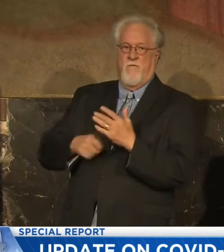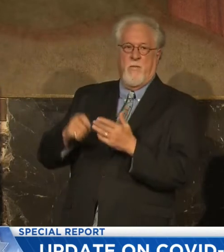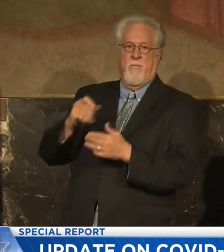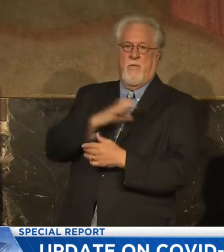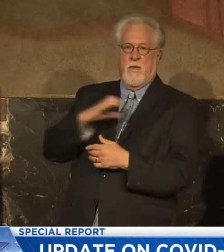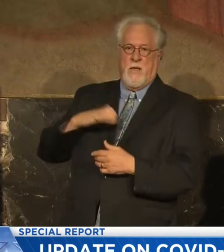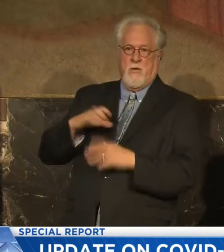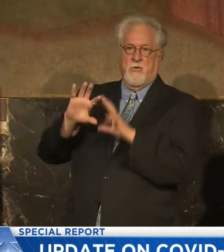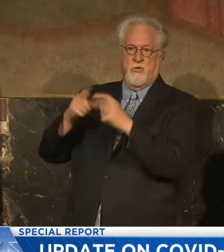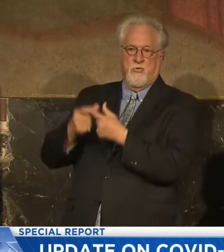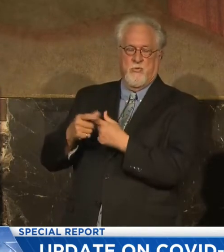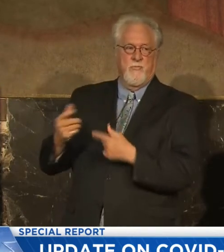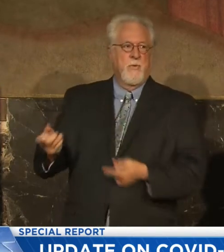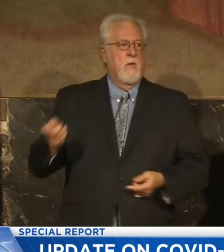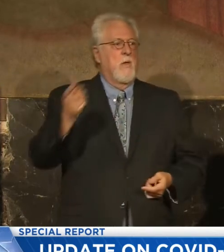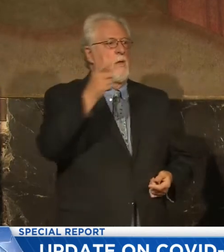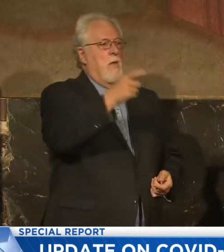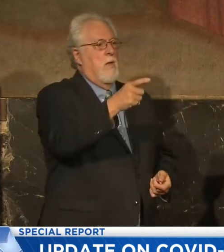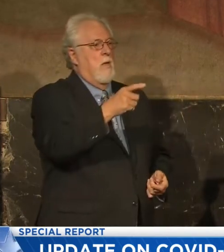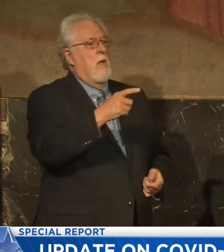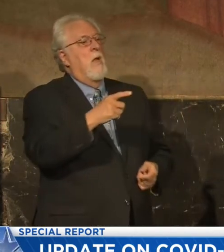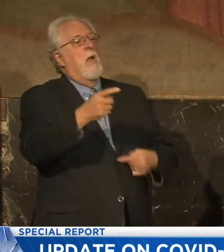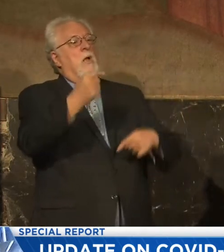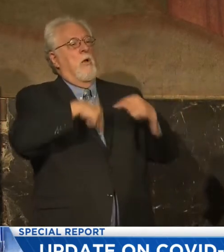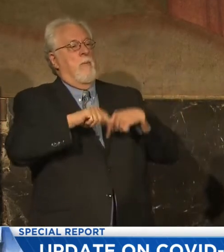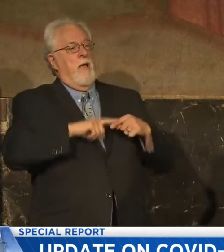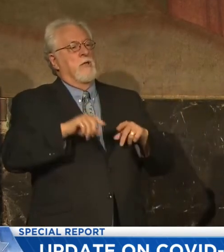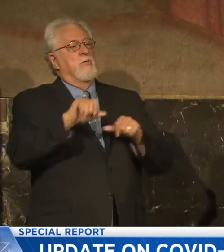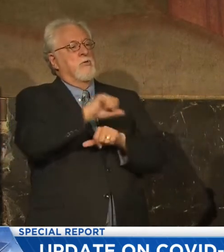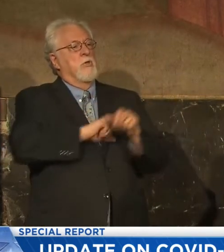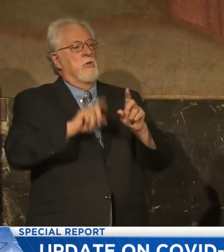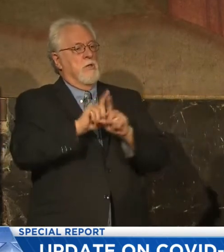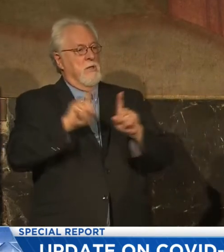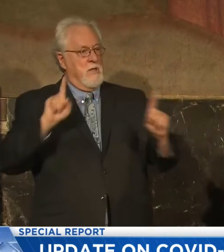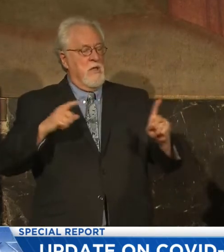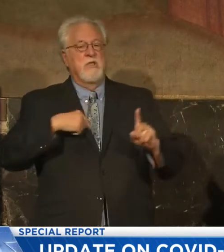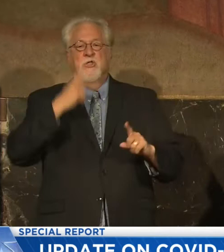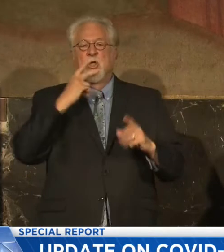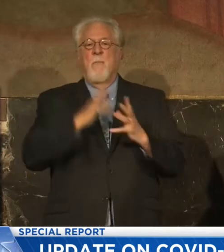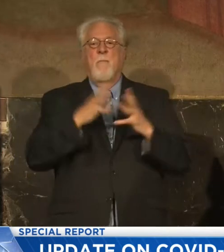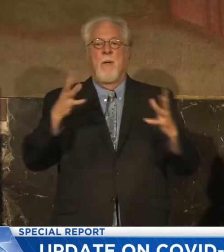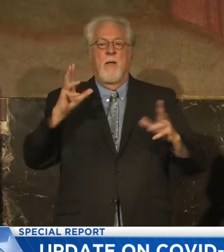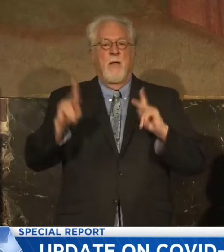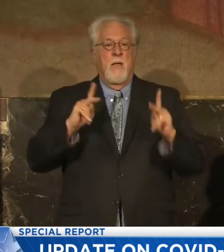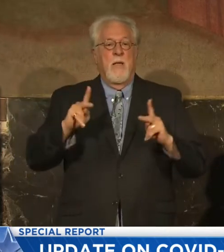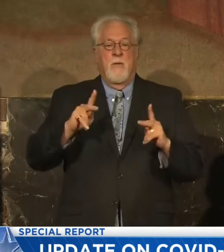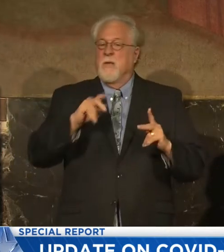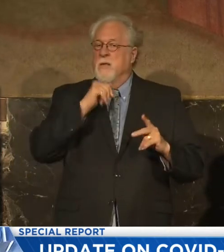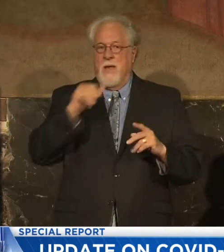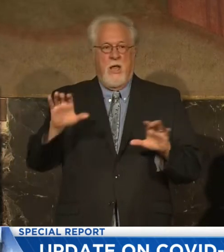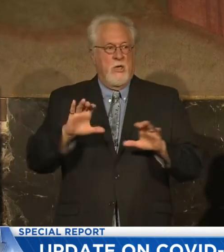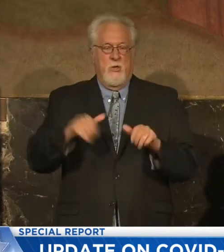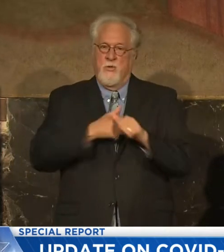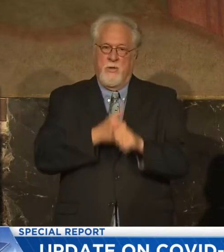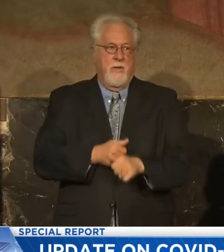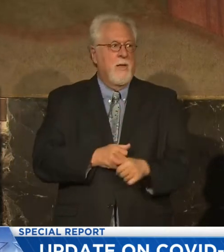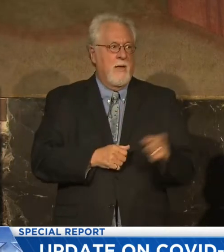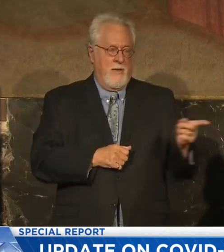AND I WANT TO ABIDE BY THE SPIRIT OF THE CARES ACT LEGISLATION AS EXPRESSED BY THE